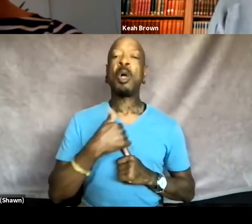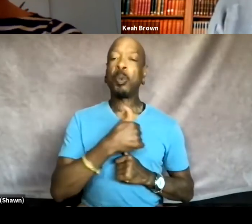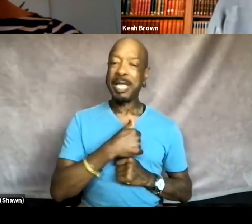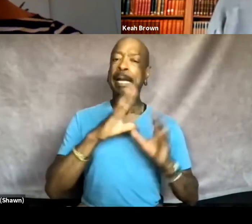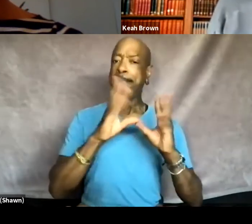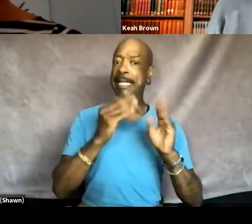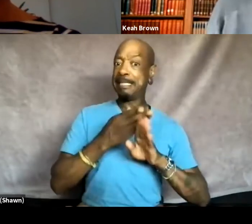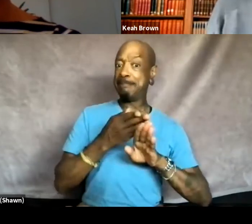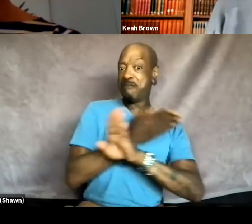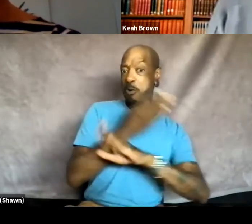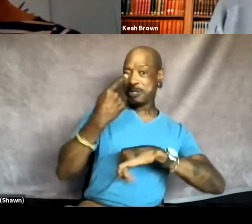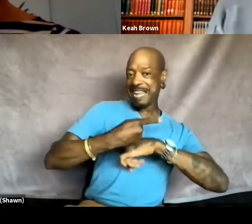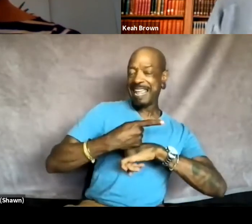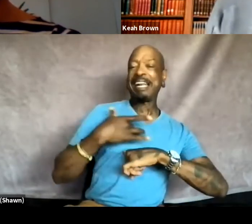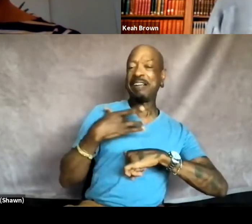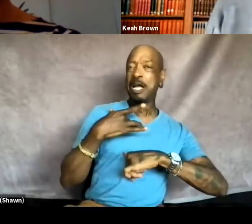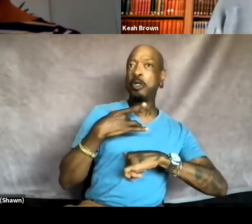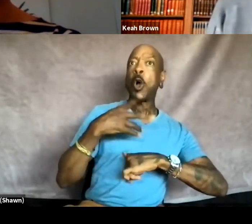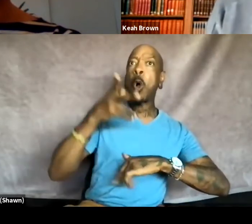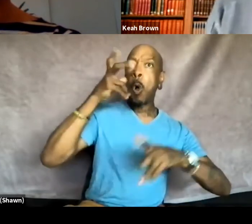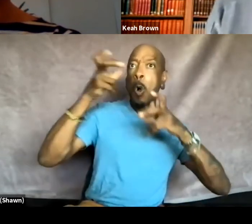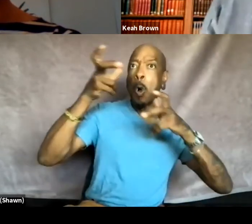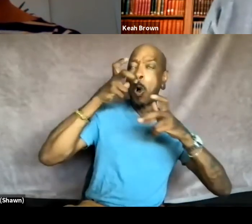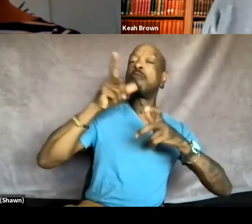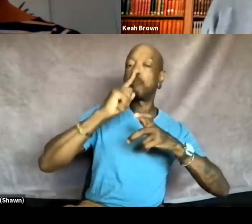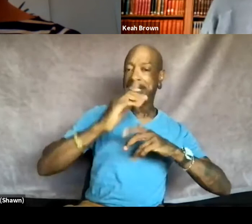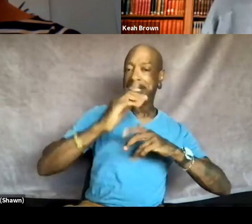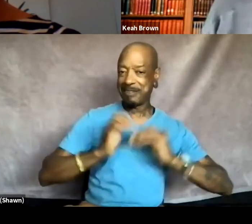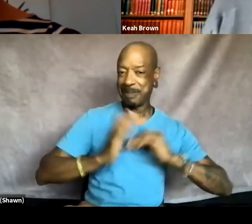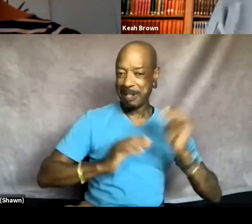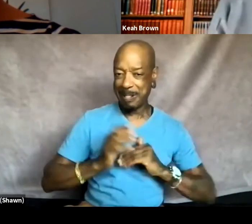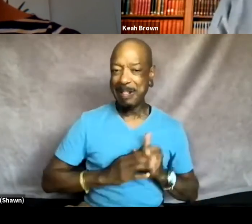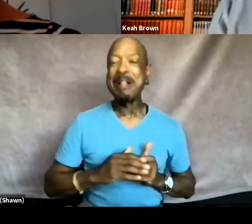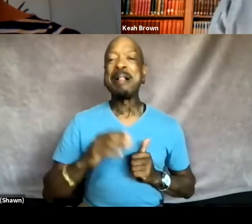and I felt really comfortable about how you know the event was going to go and how the